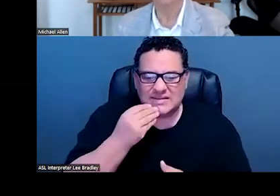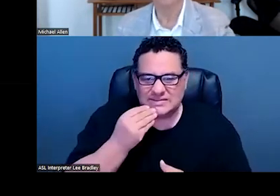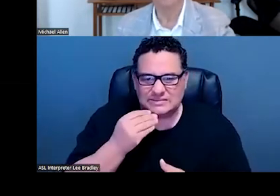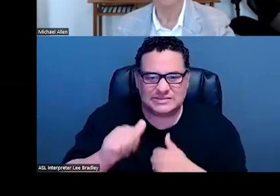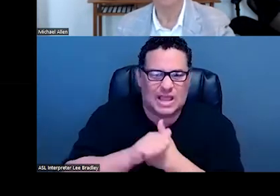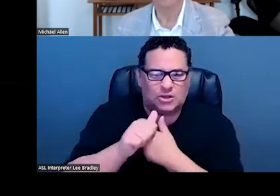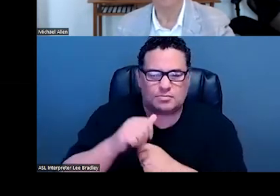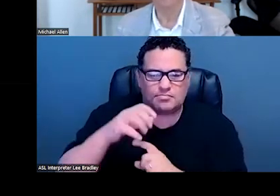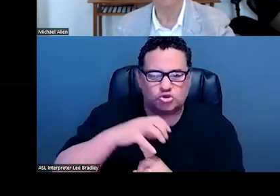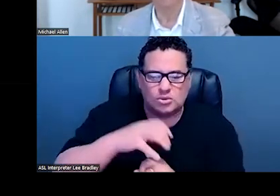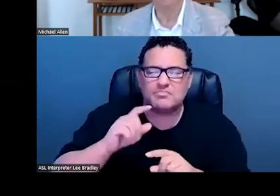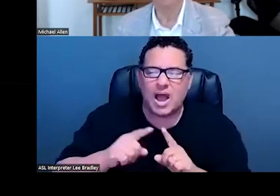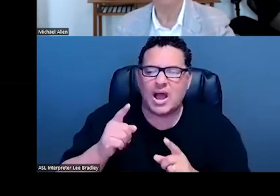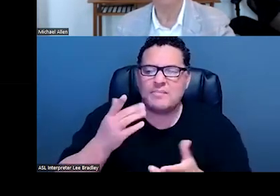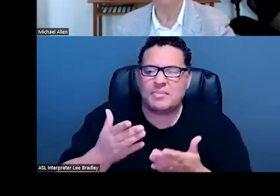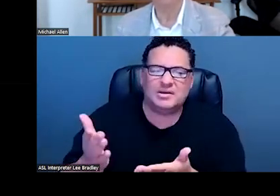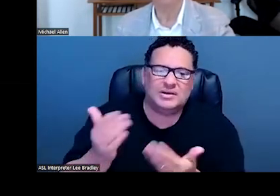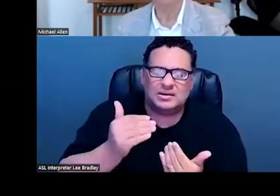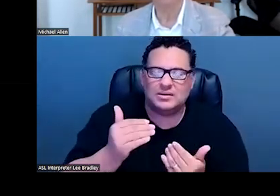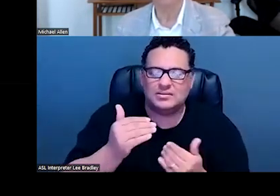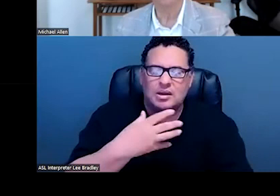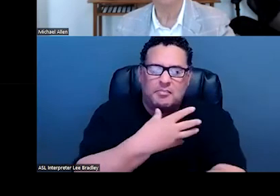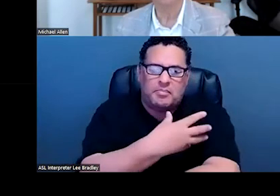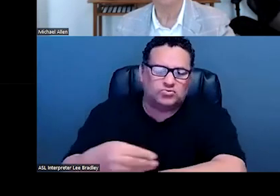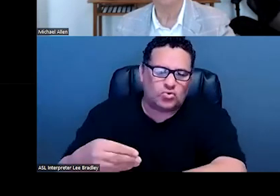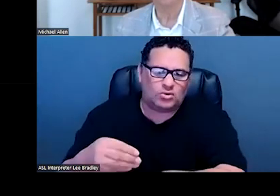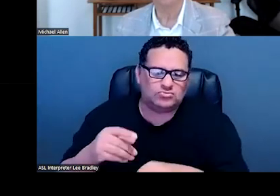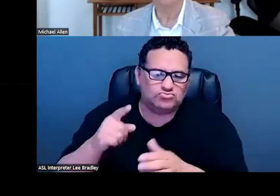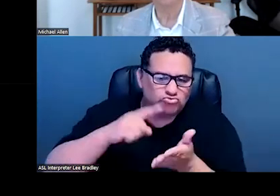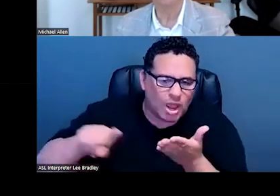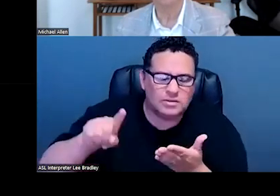BACK IN TO GET THEIR BLOOD DRAWN OR MAYBE YOU CAN GET THEM, YOU KNOW, CAN SEE IF THEY HAD ANY NAUSEA